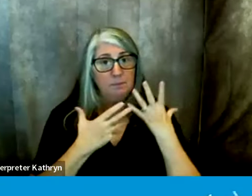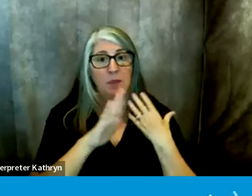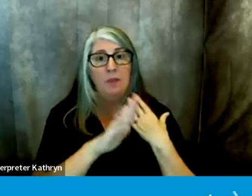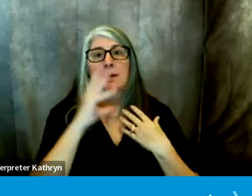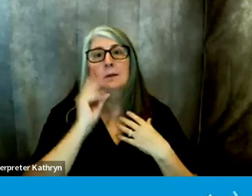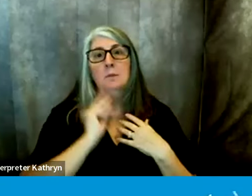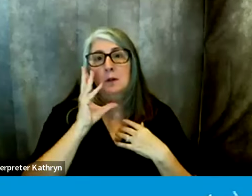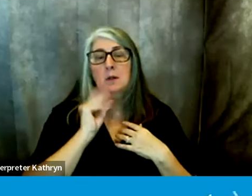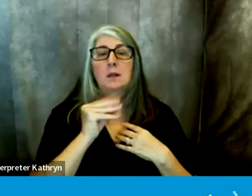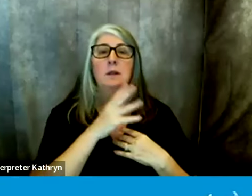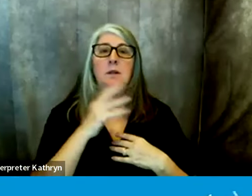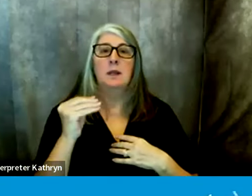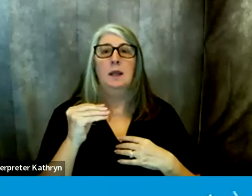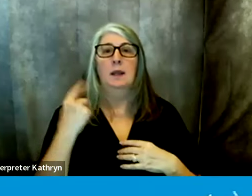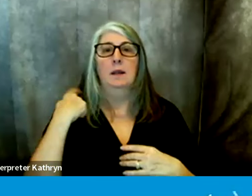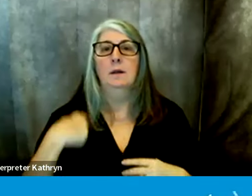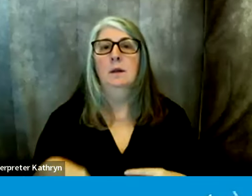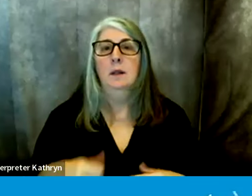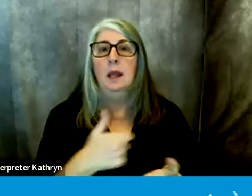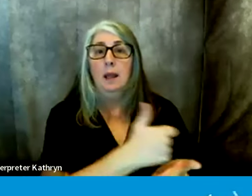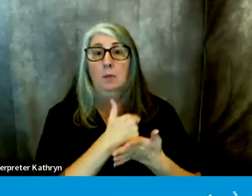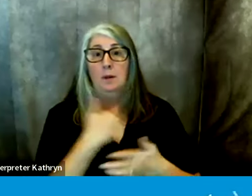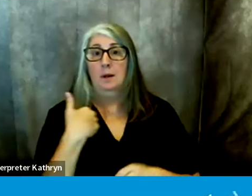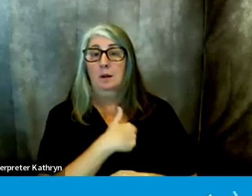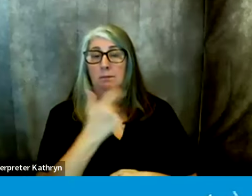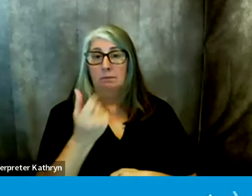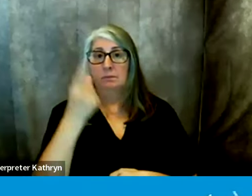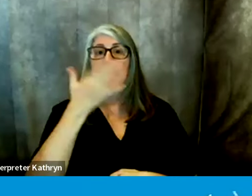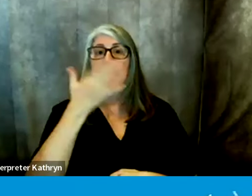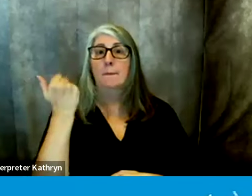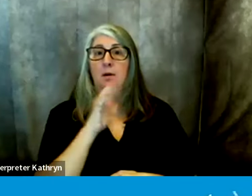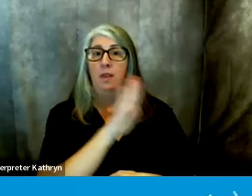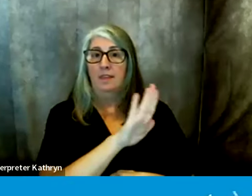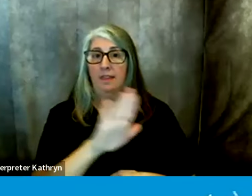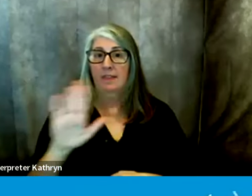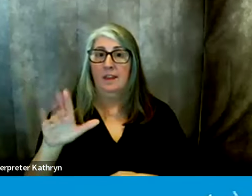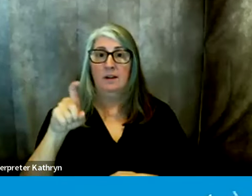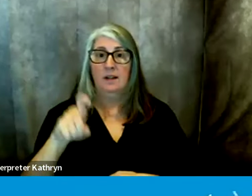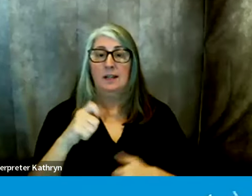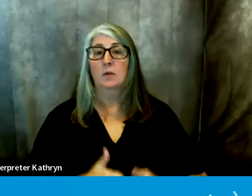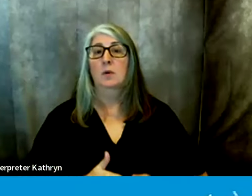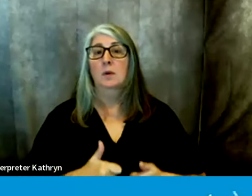and helping us to understand better the needs of people who are living with these conditions.